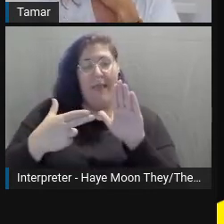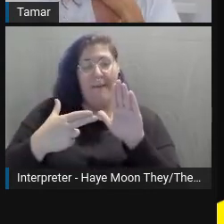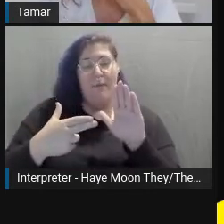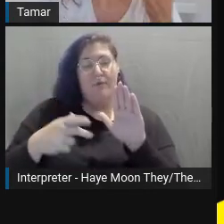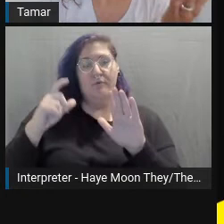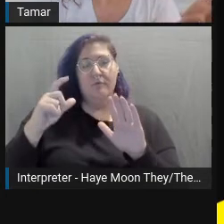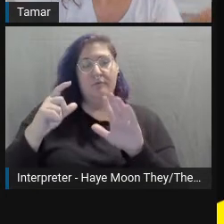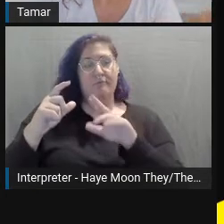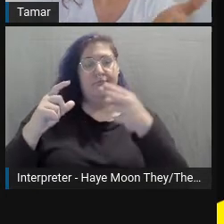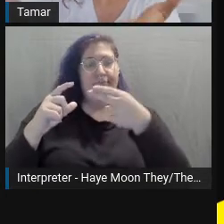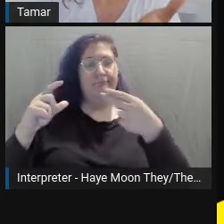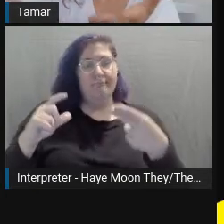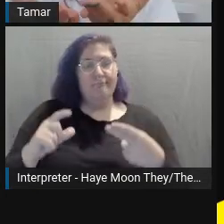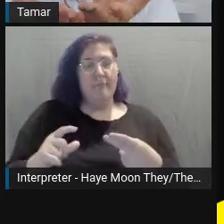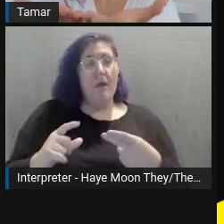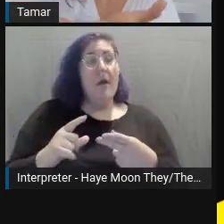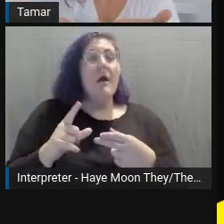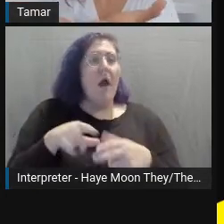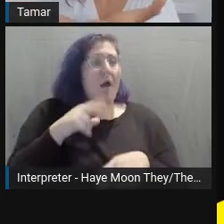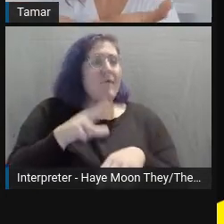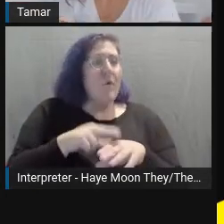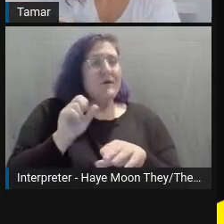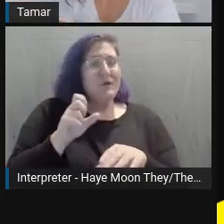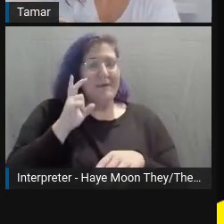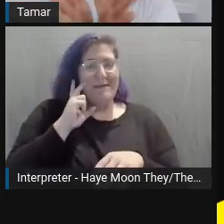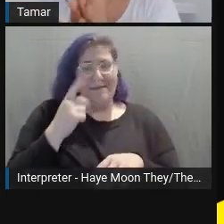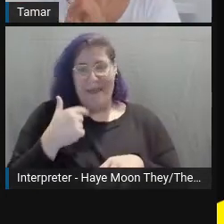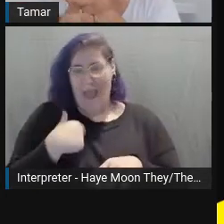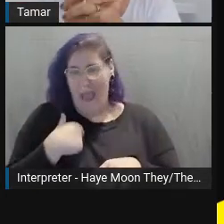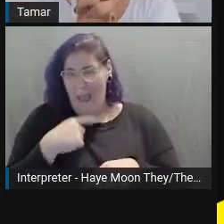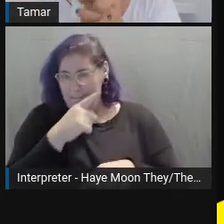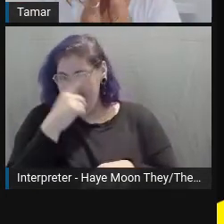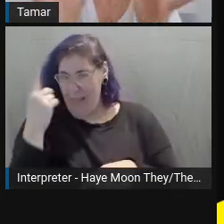That, of course, we can see that I've blacked out the names